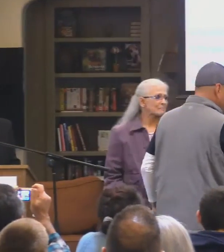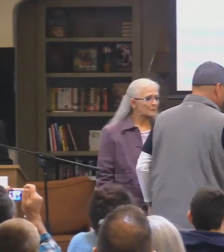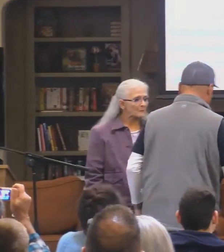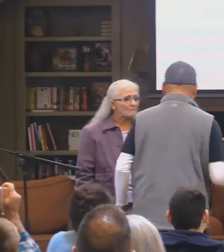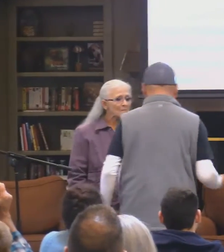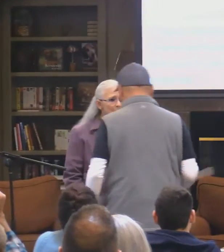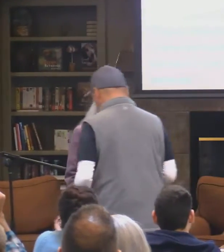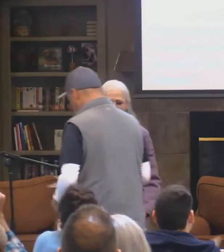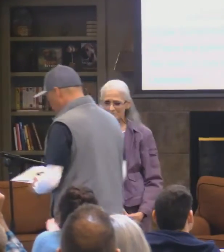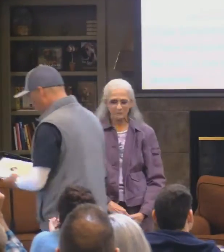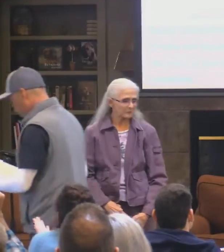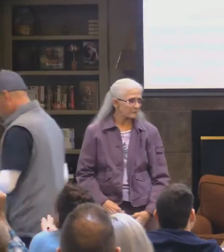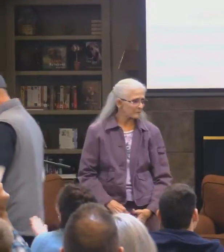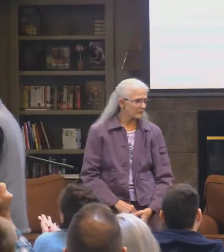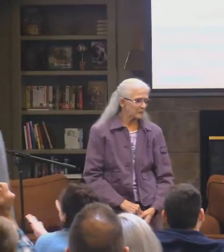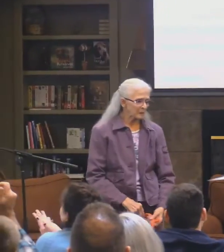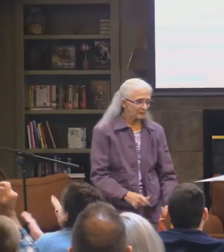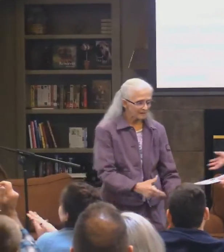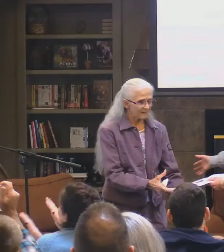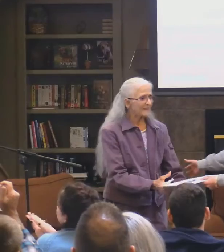. We have a pickup for you.